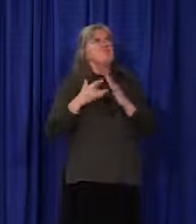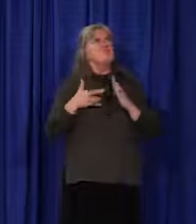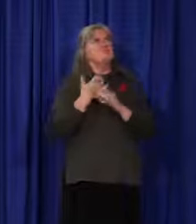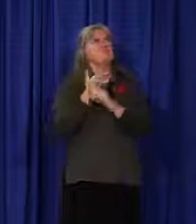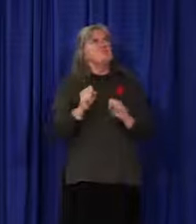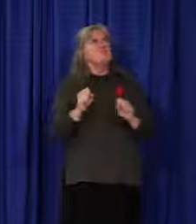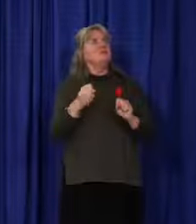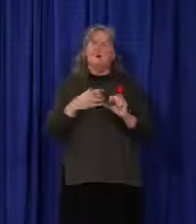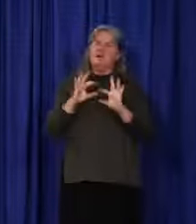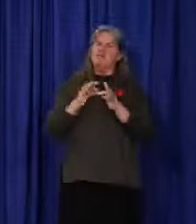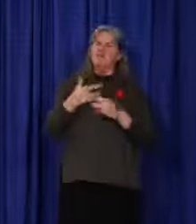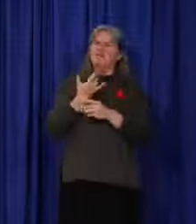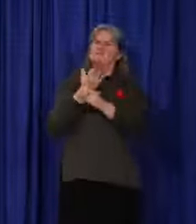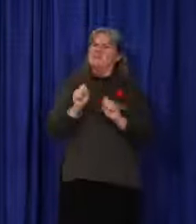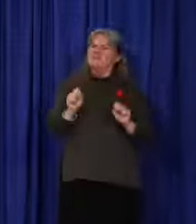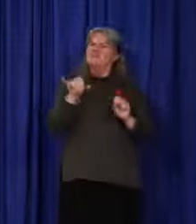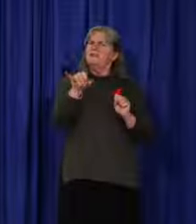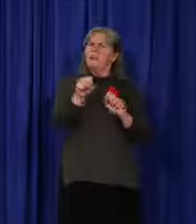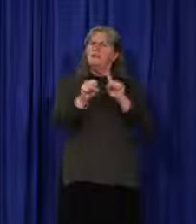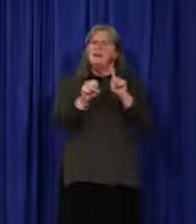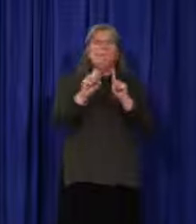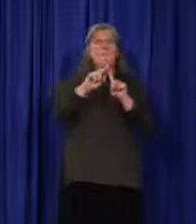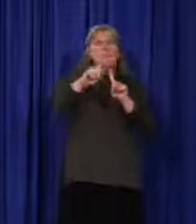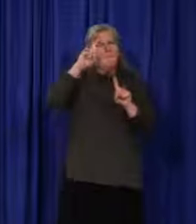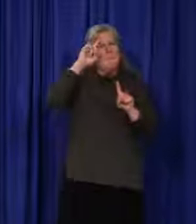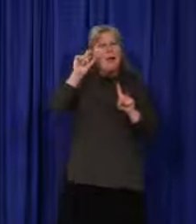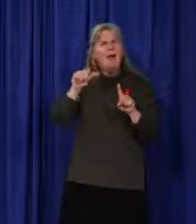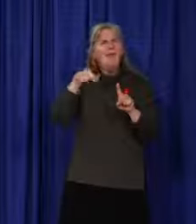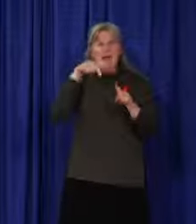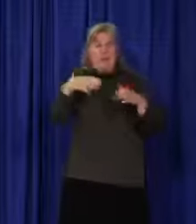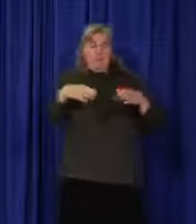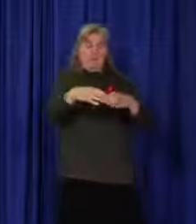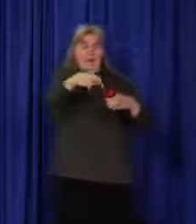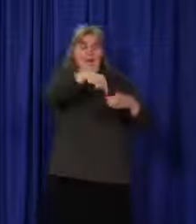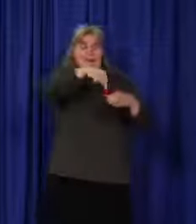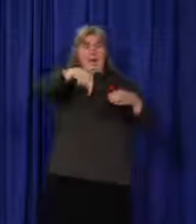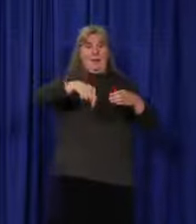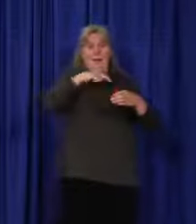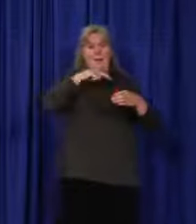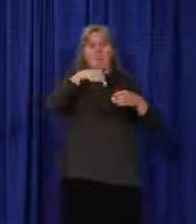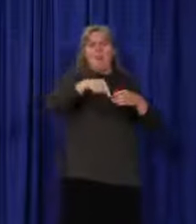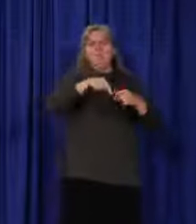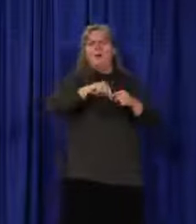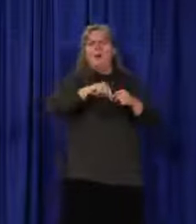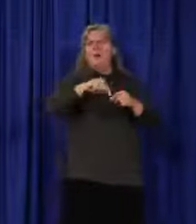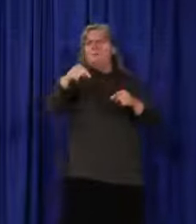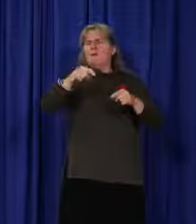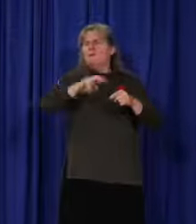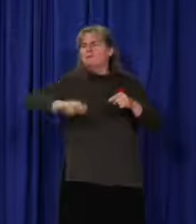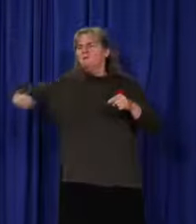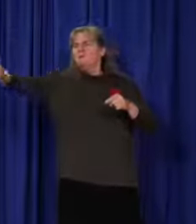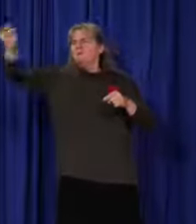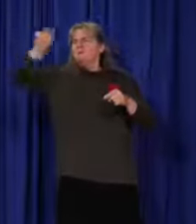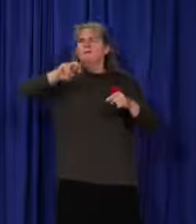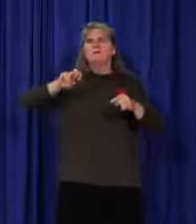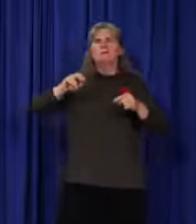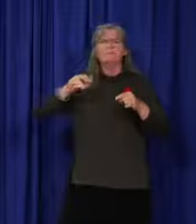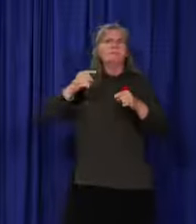week, this will be a phase of slow and measured steps as we progress along the transition to new normal. As we said last week, due to